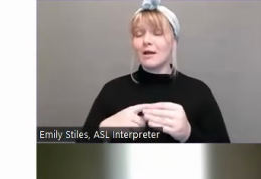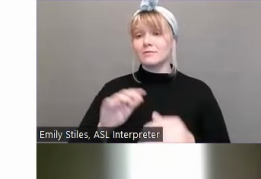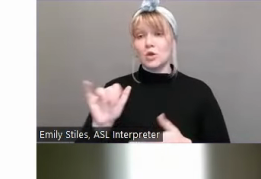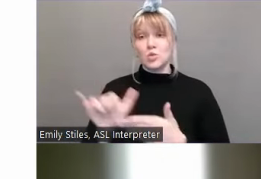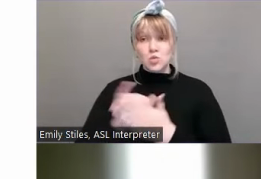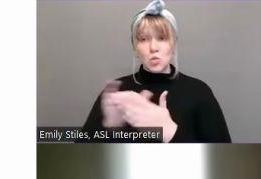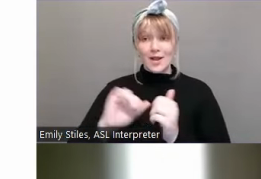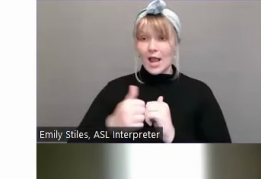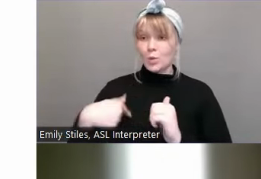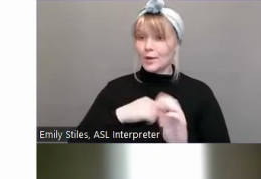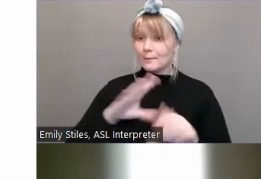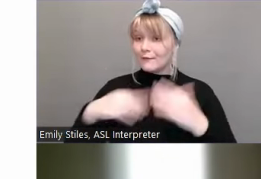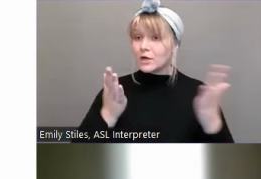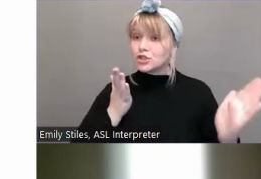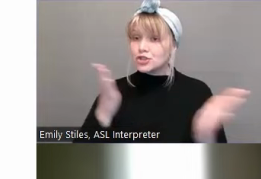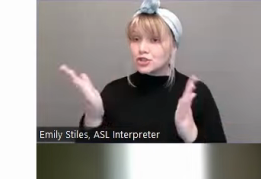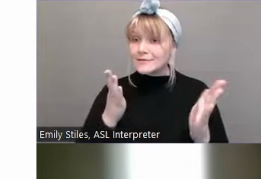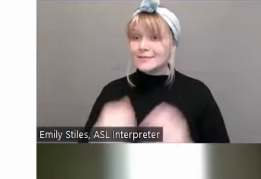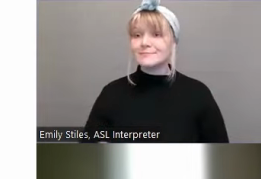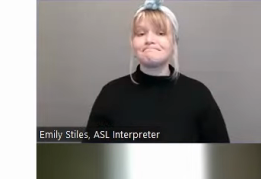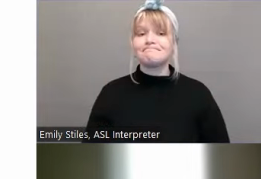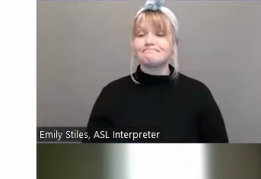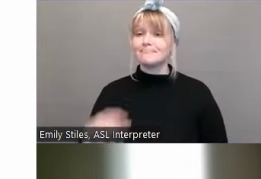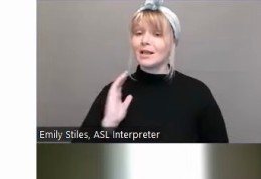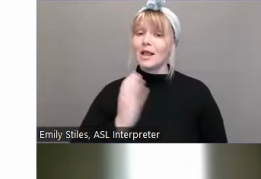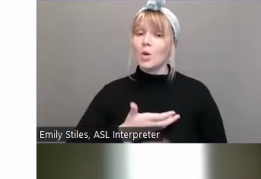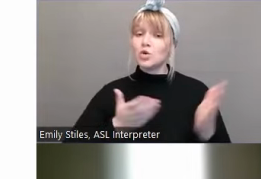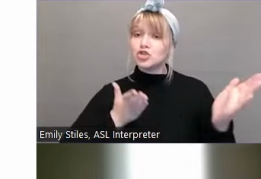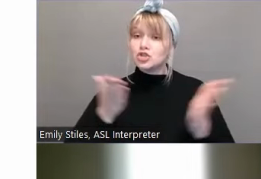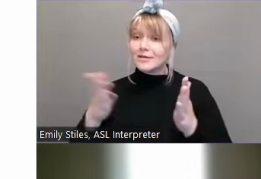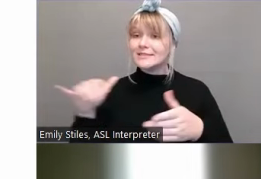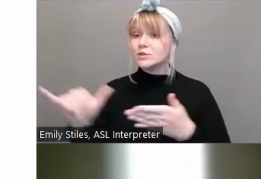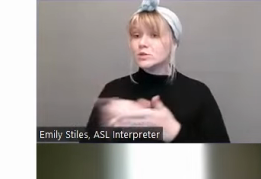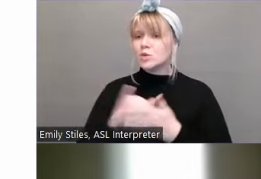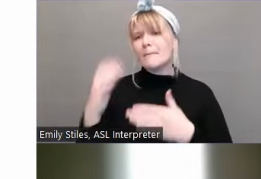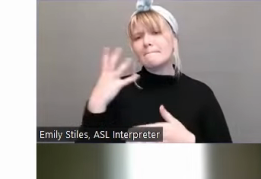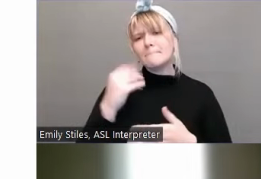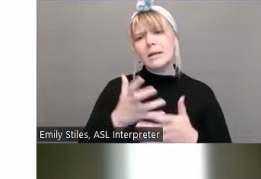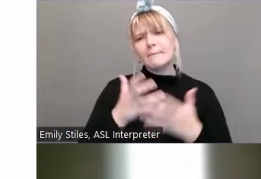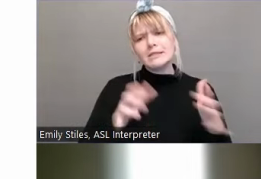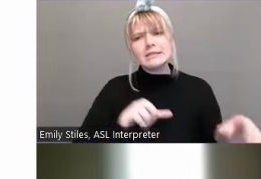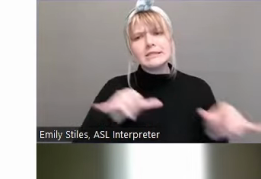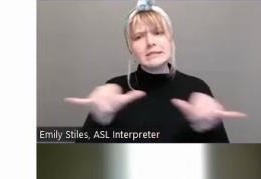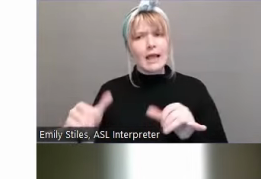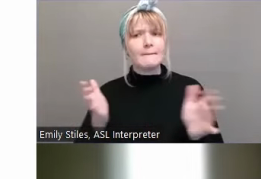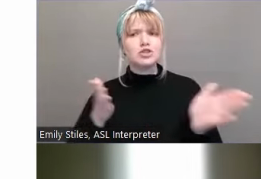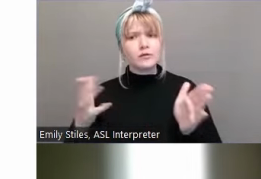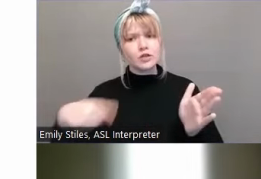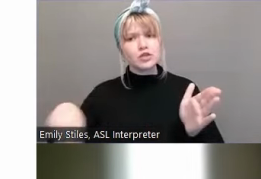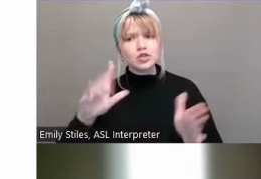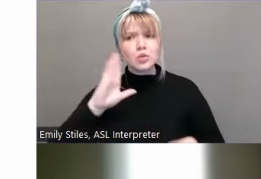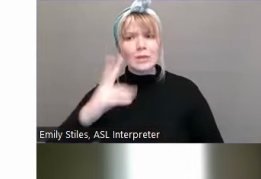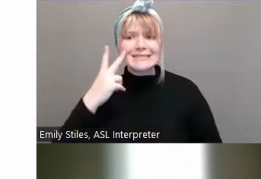Our services in New York are pretty much the same in many ways as services that you will see in your different states as well.